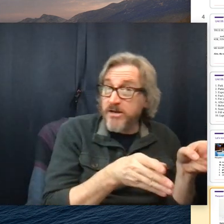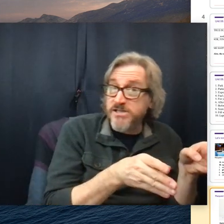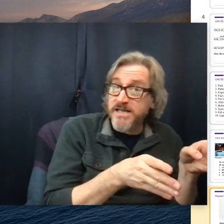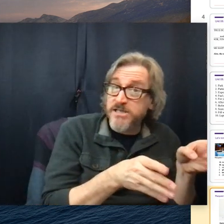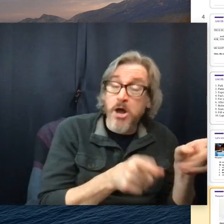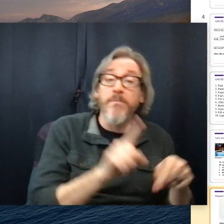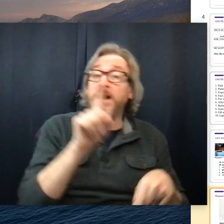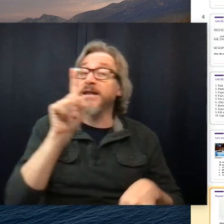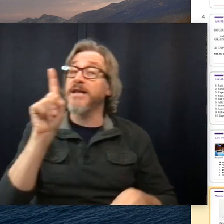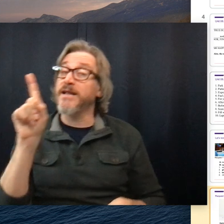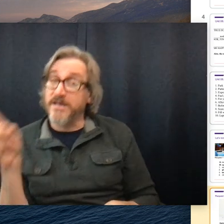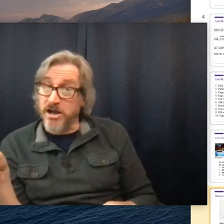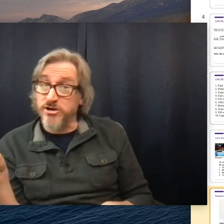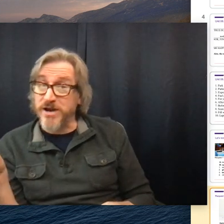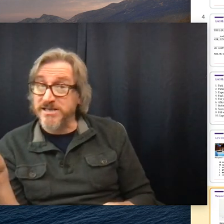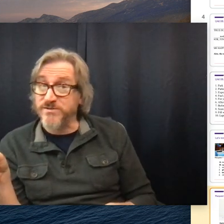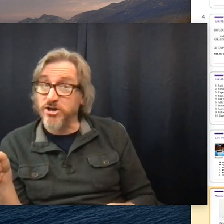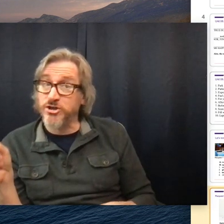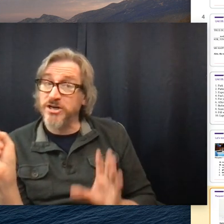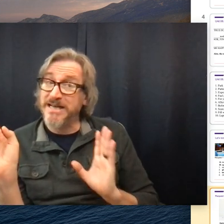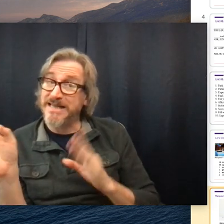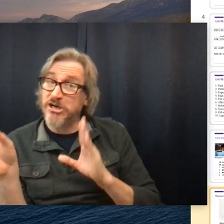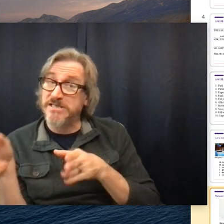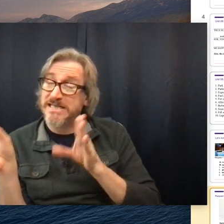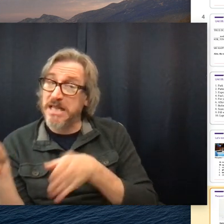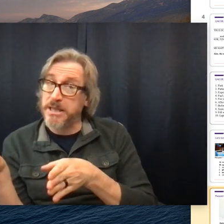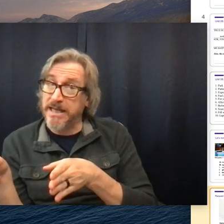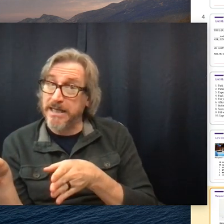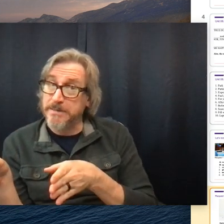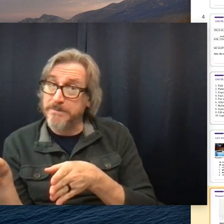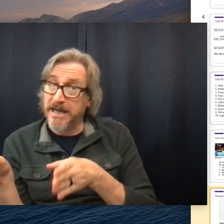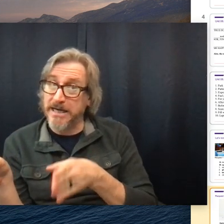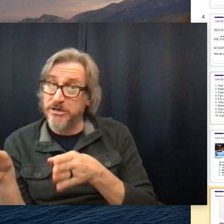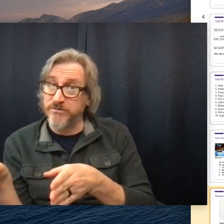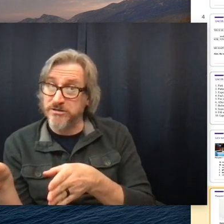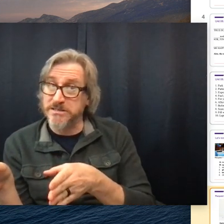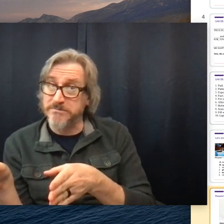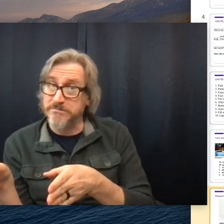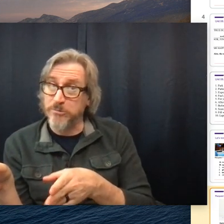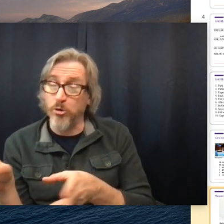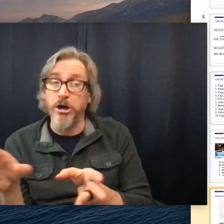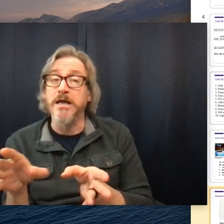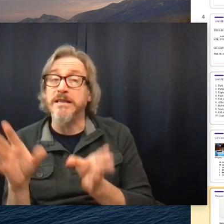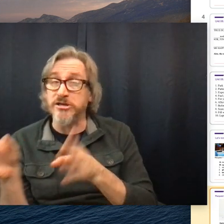here's this but contrastive structure there's this other thing I got to do first or there's